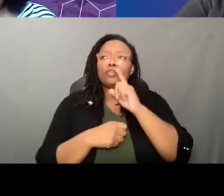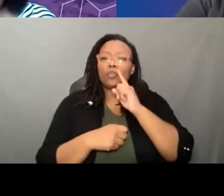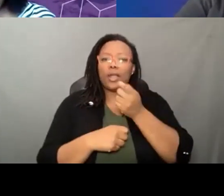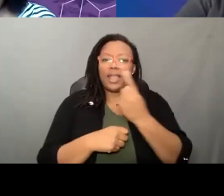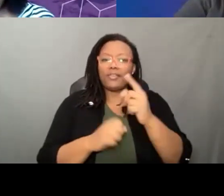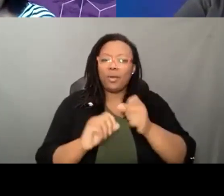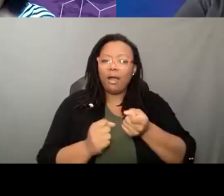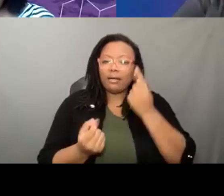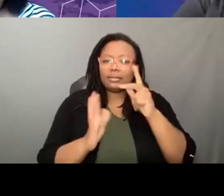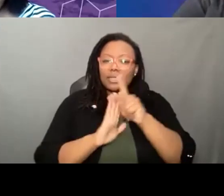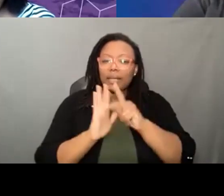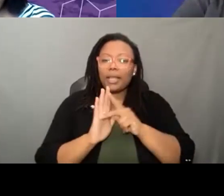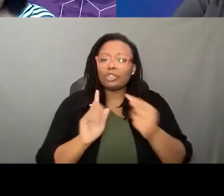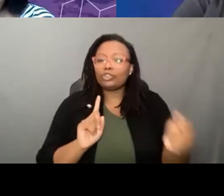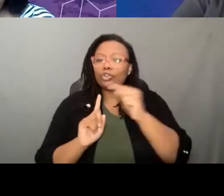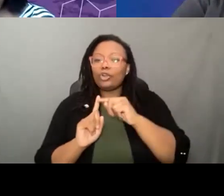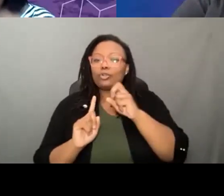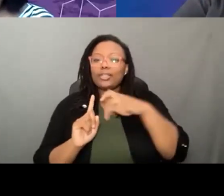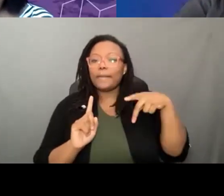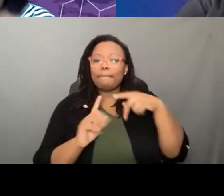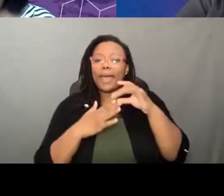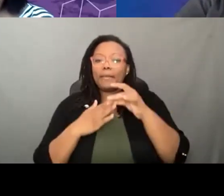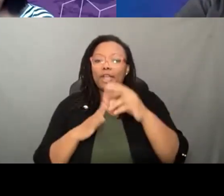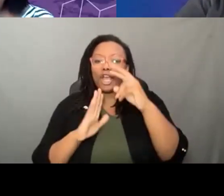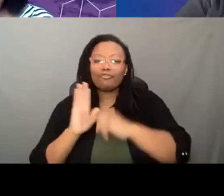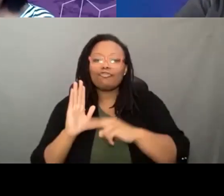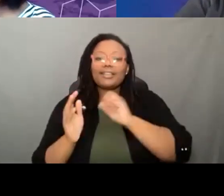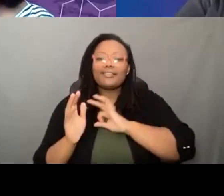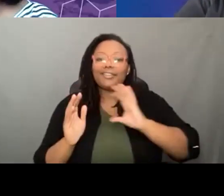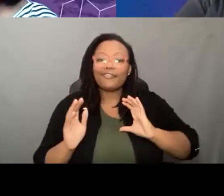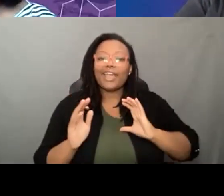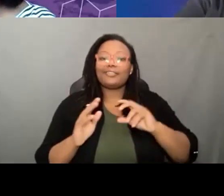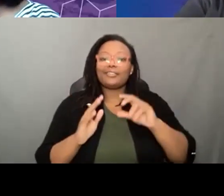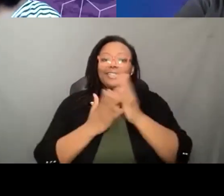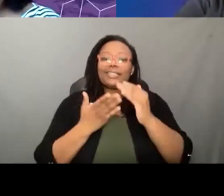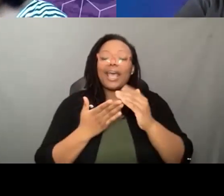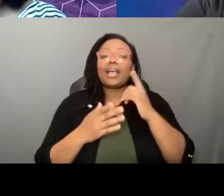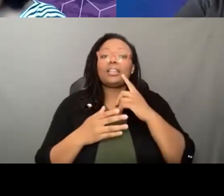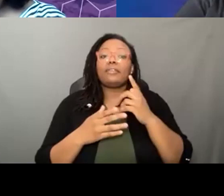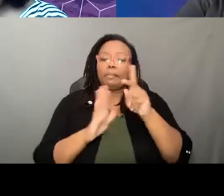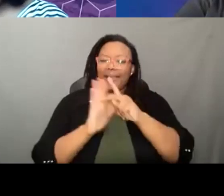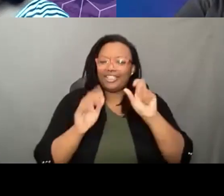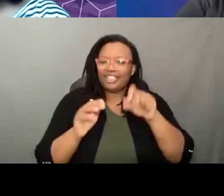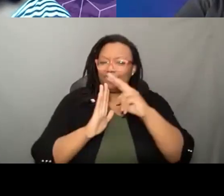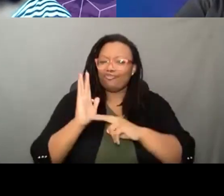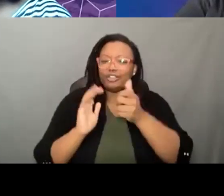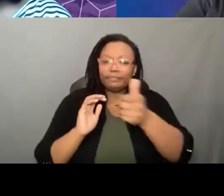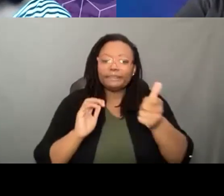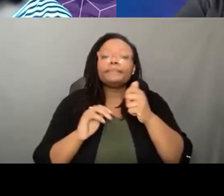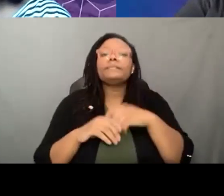and you can go again to the PAPP Guide and look at the faculty salary policy, the entire section.